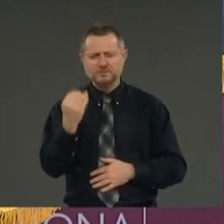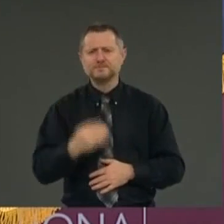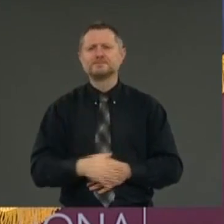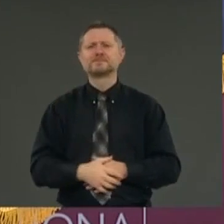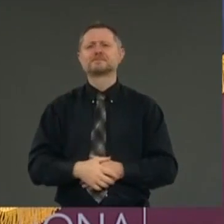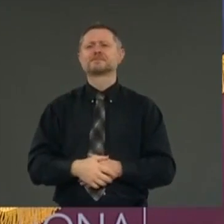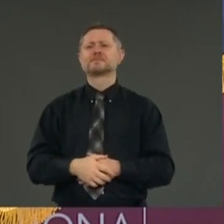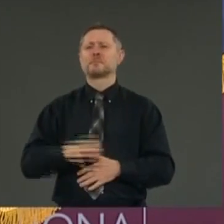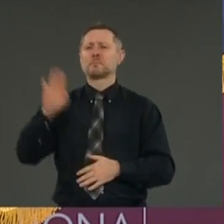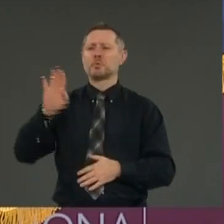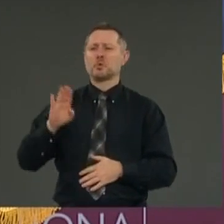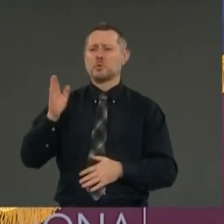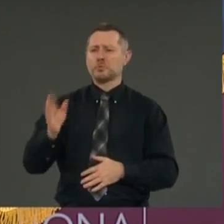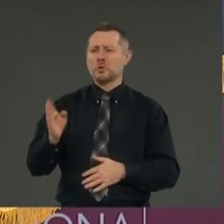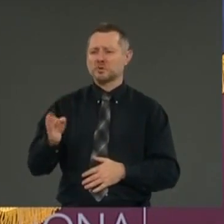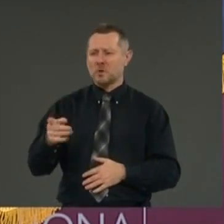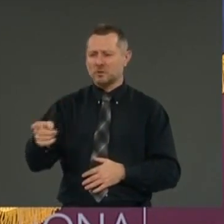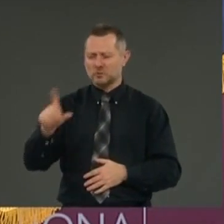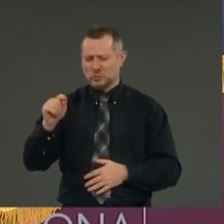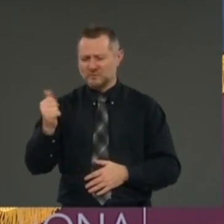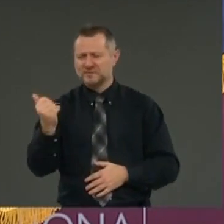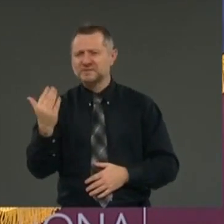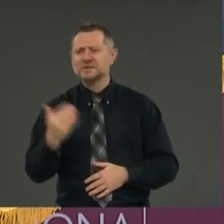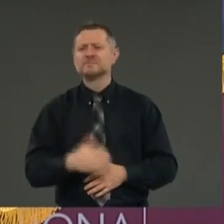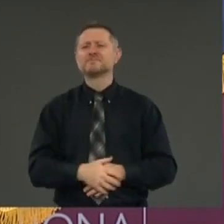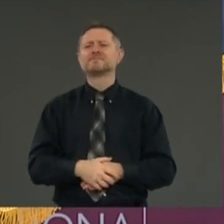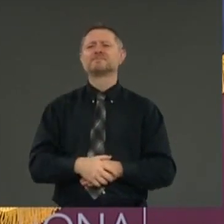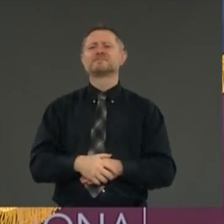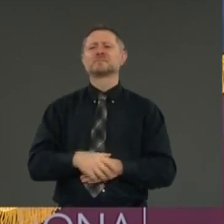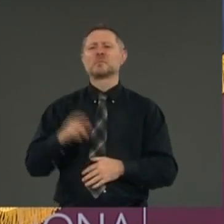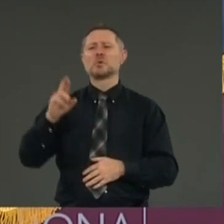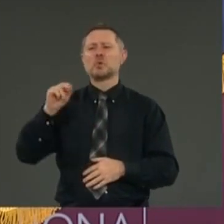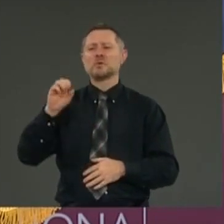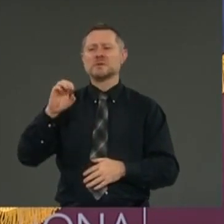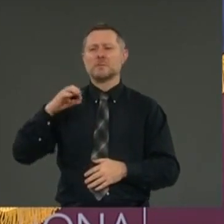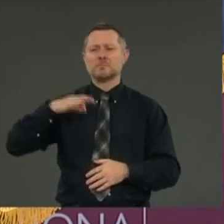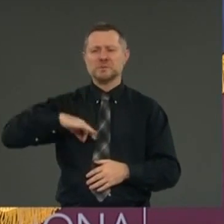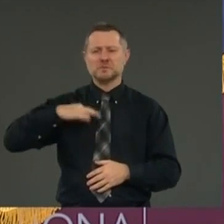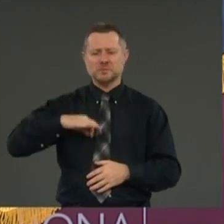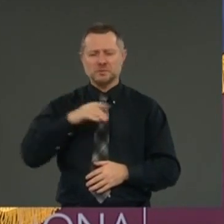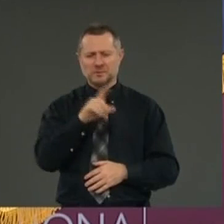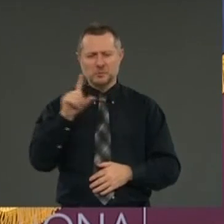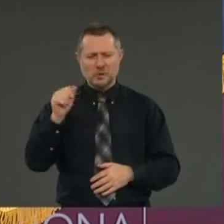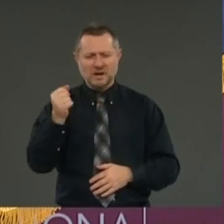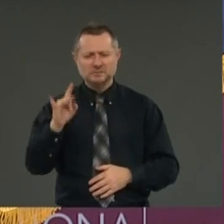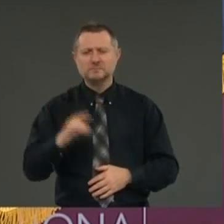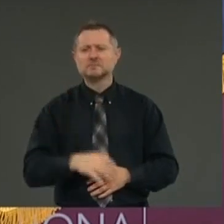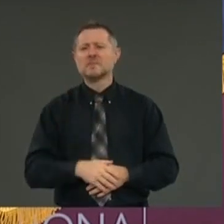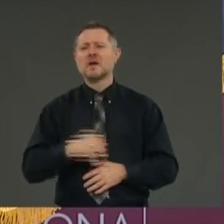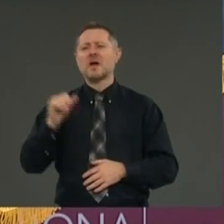MICHAEL BROWN, MISSOURI, 2014, LA QUANE McDONALD, 2014. FREDDIE GRAY BALTIMORE 2015,